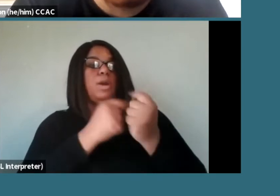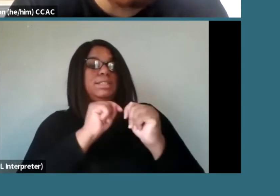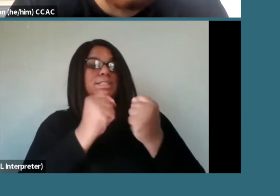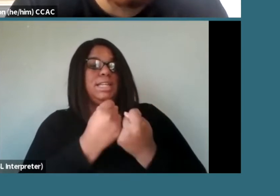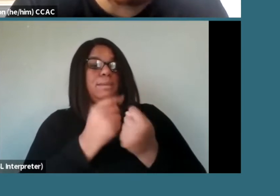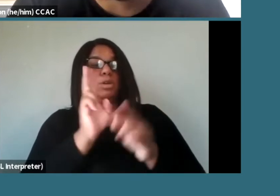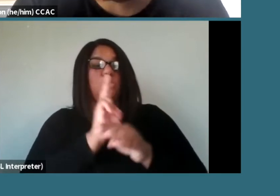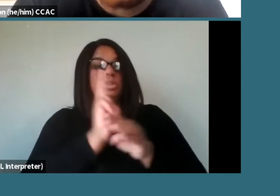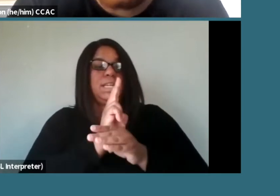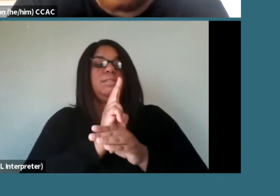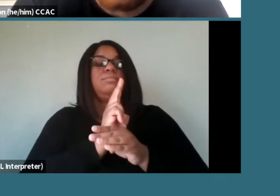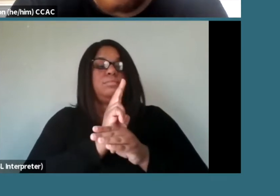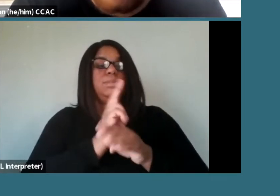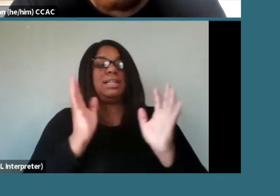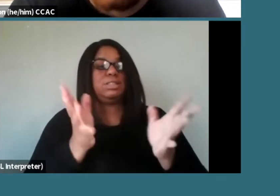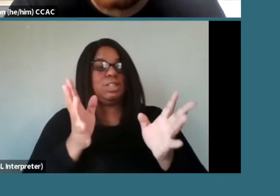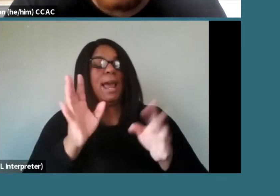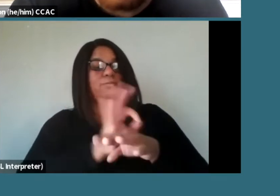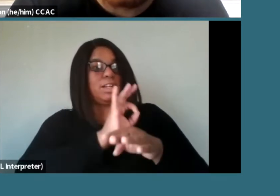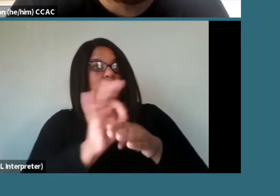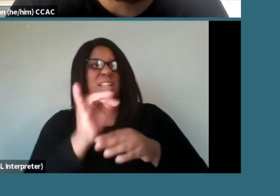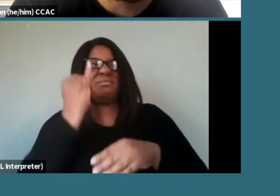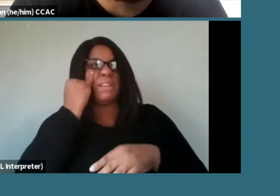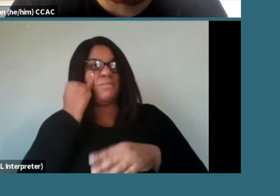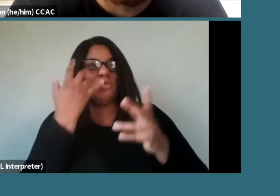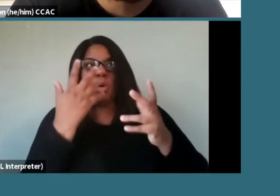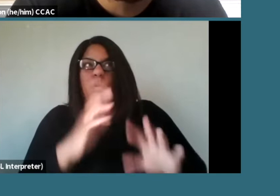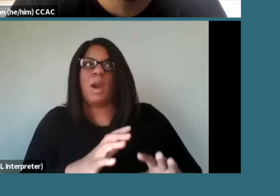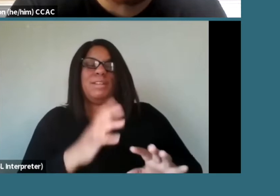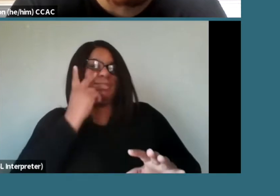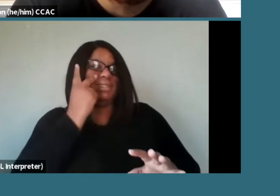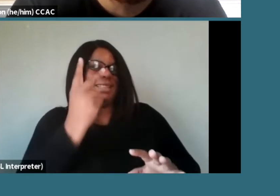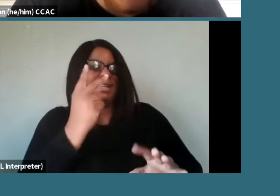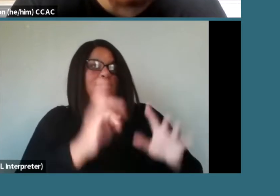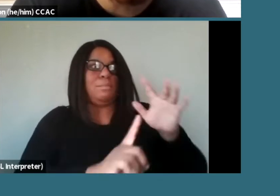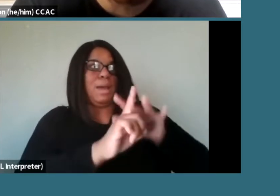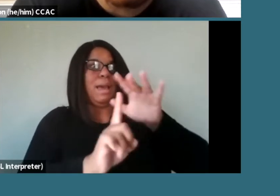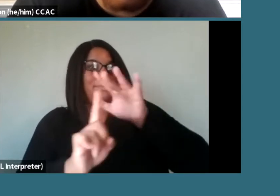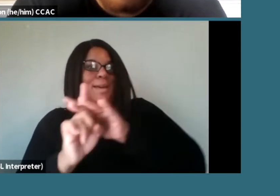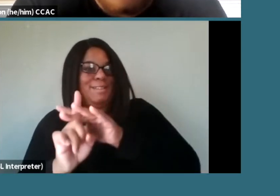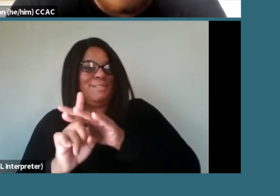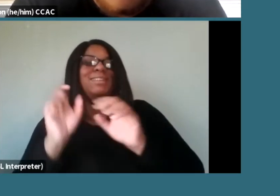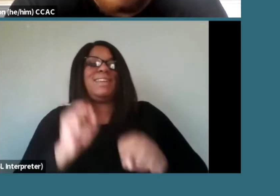And in case you don't want to see those chat pop ups, you can turn off Show Chat Previews